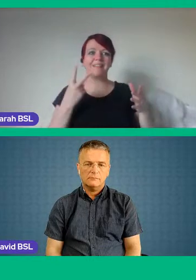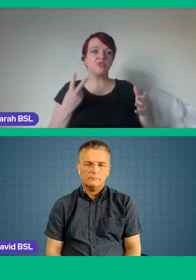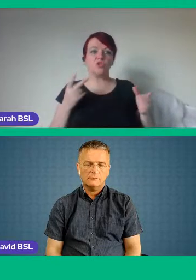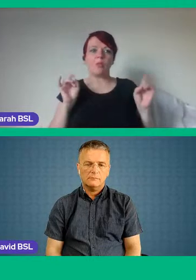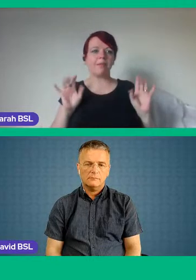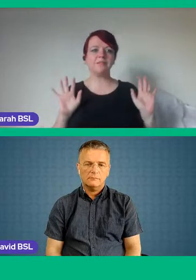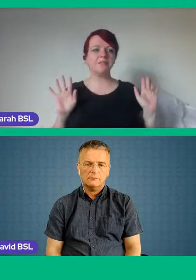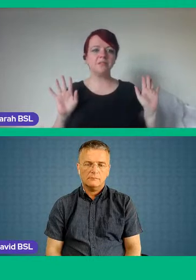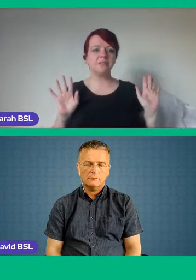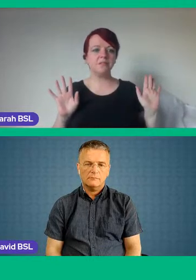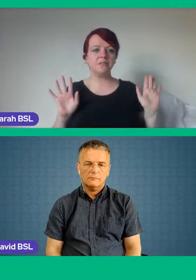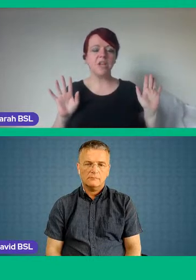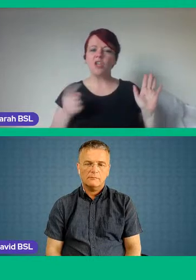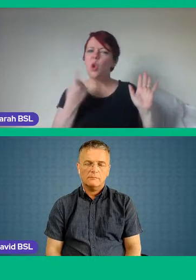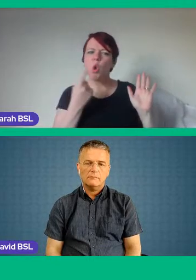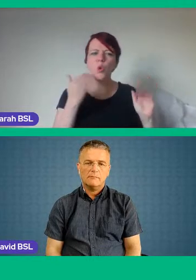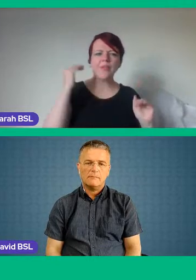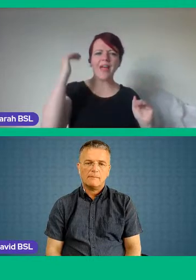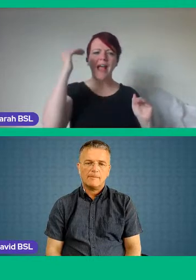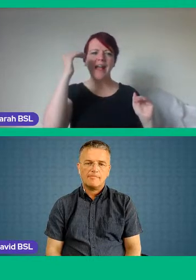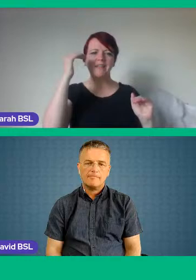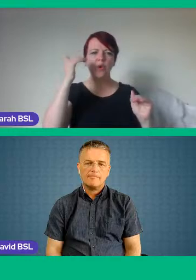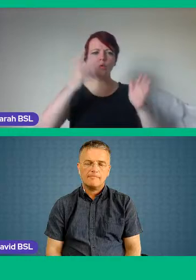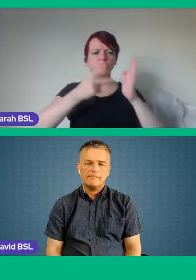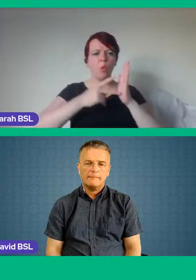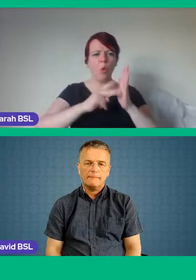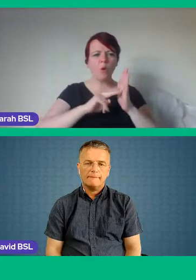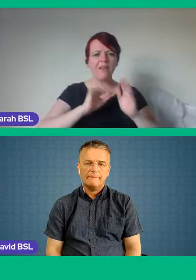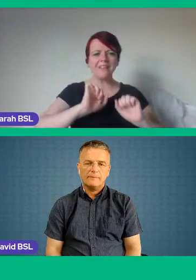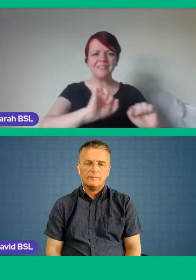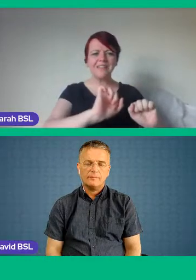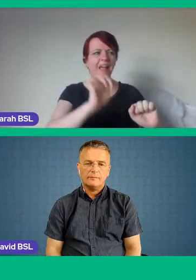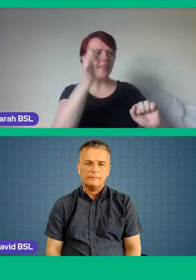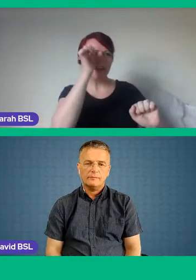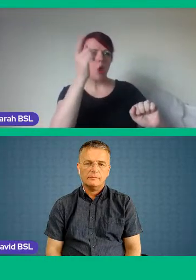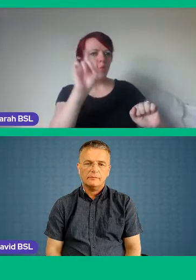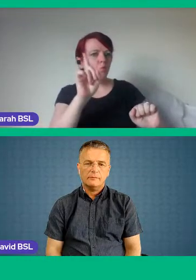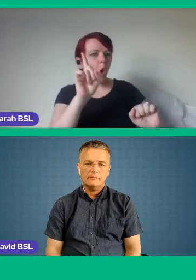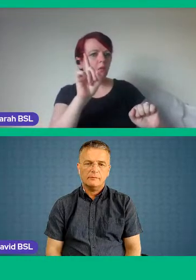And what they know about the young people? What are those young people lacking?